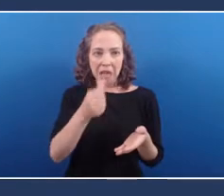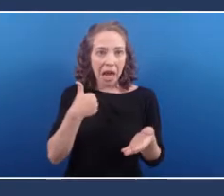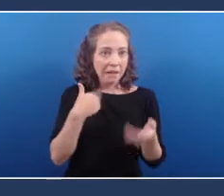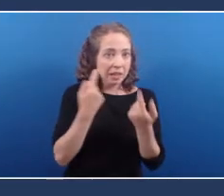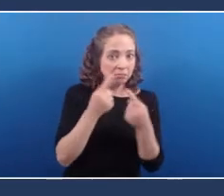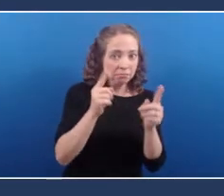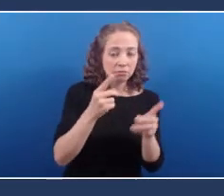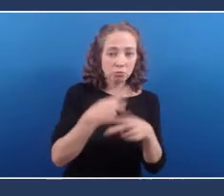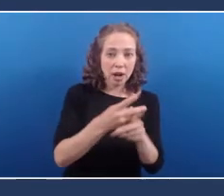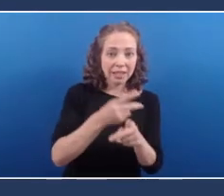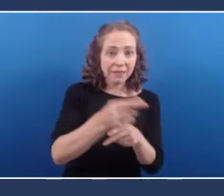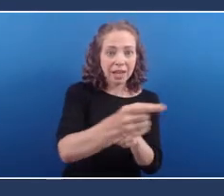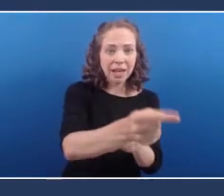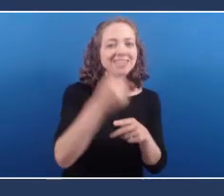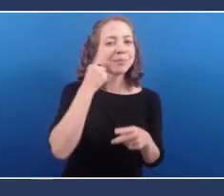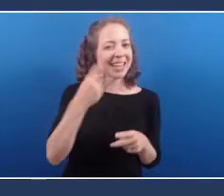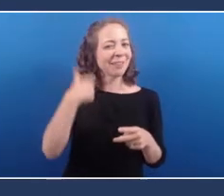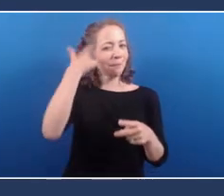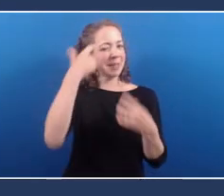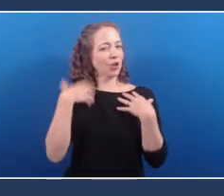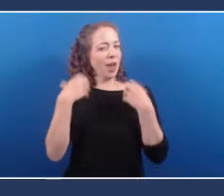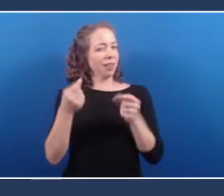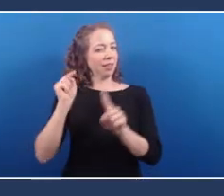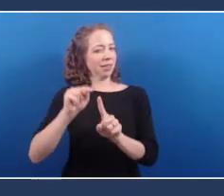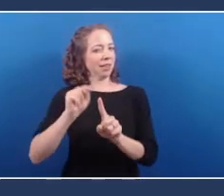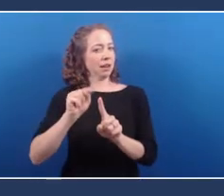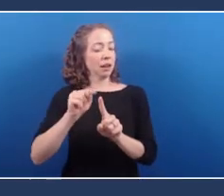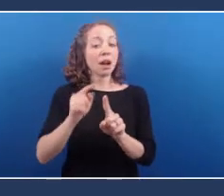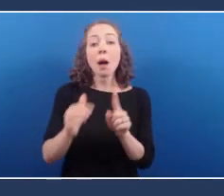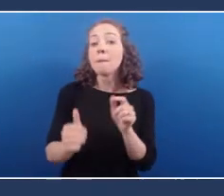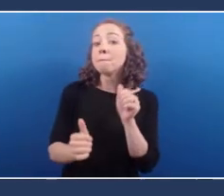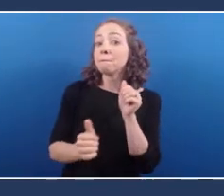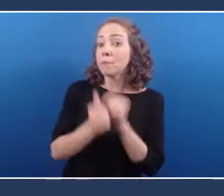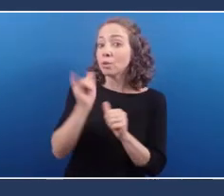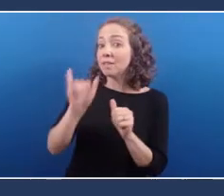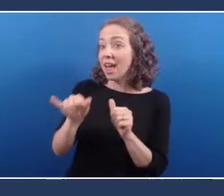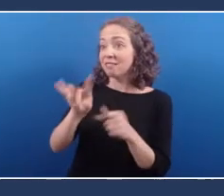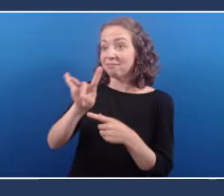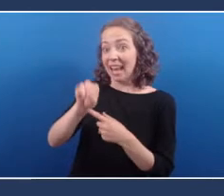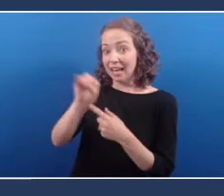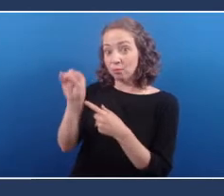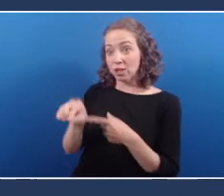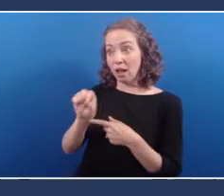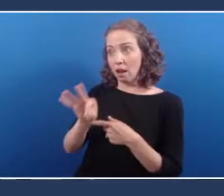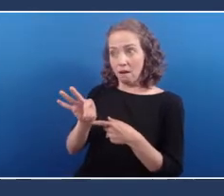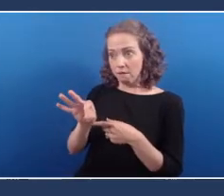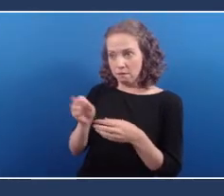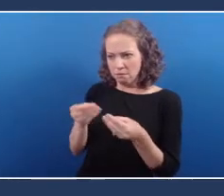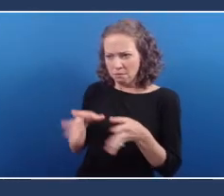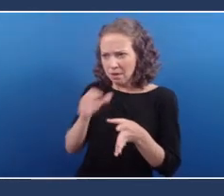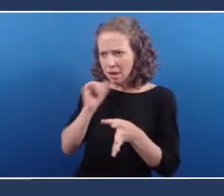but in fact, most loss of productivity happens, about 80%, when people have presenteeism.